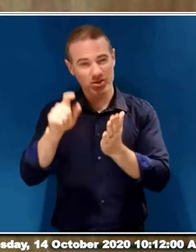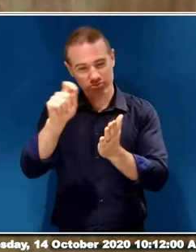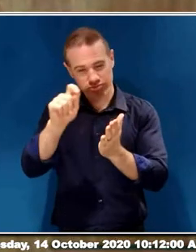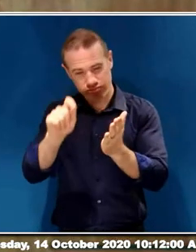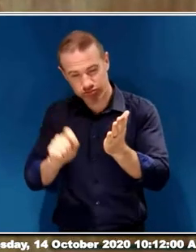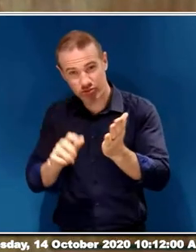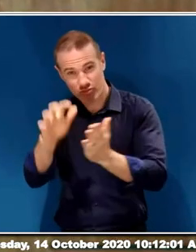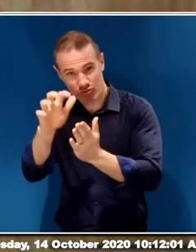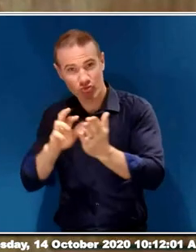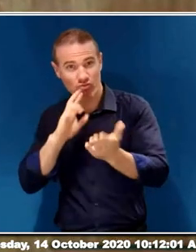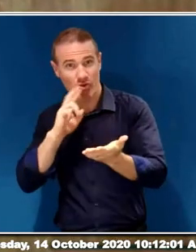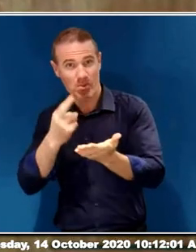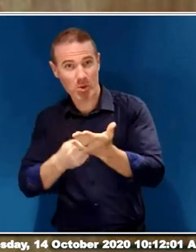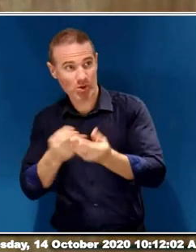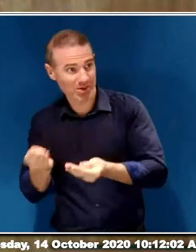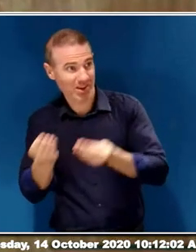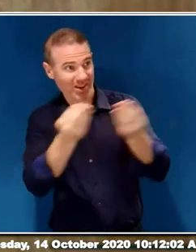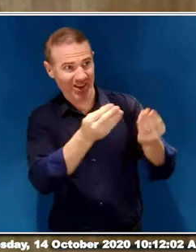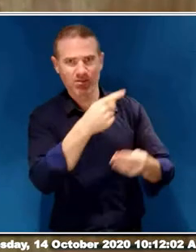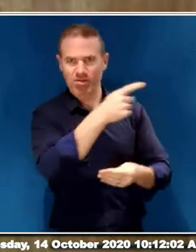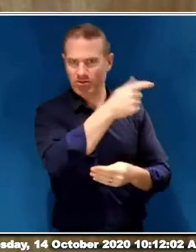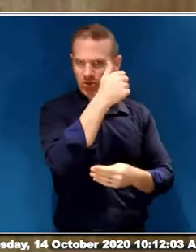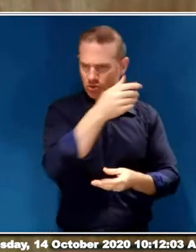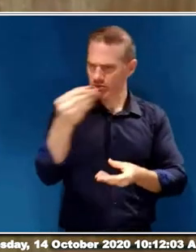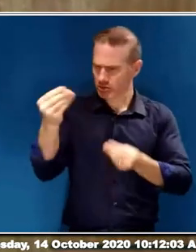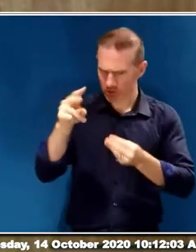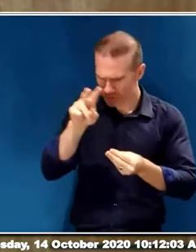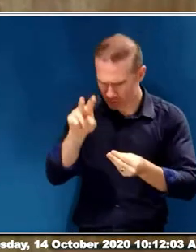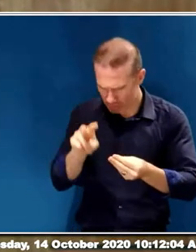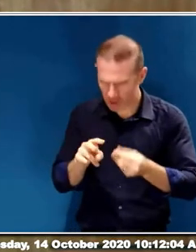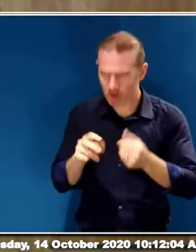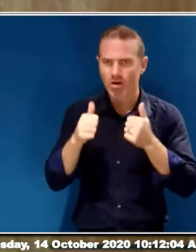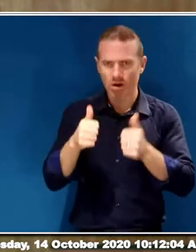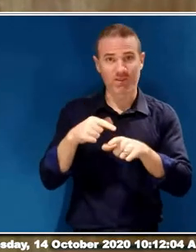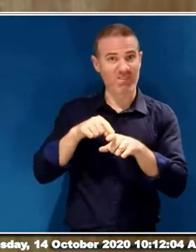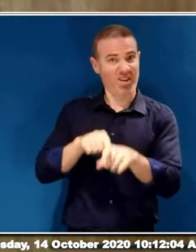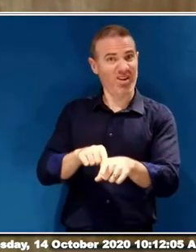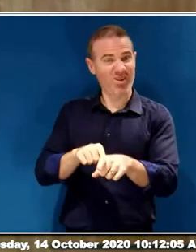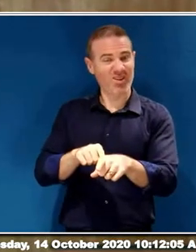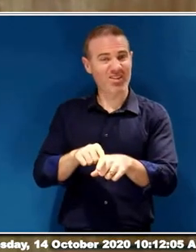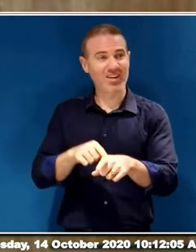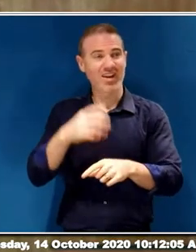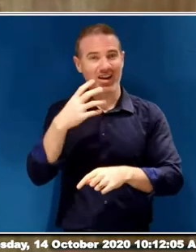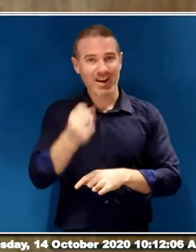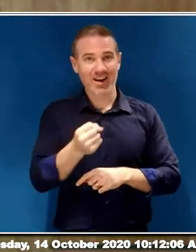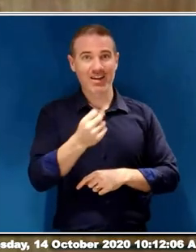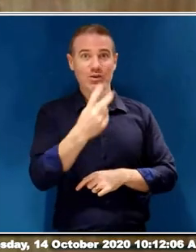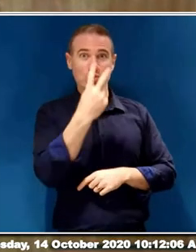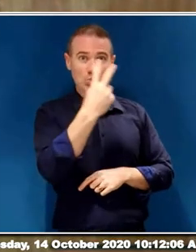He was in a small classroom with two teachers and three teacher aides to be able to support.